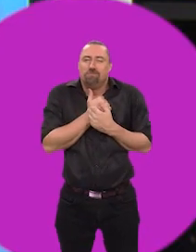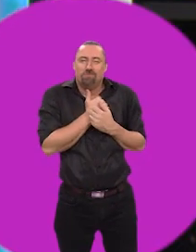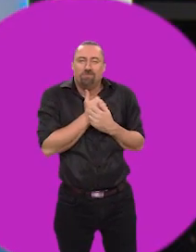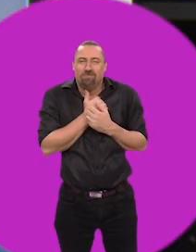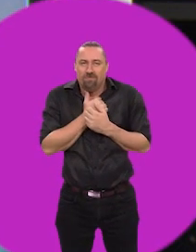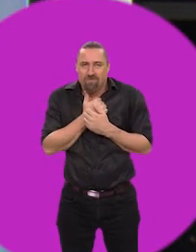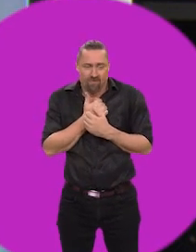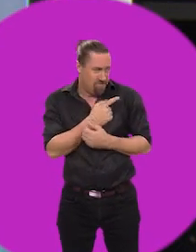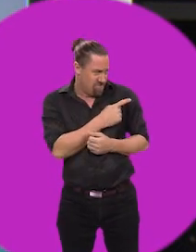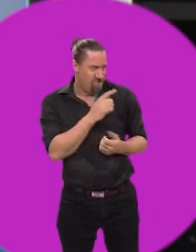Does look cozy, doesn't it?